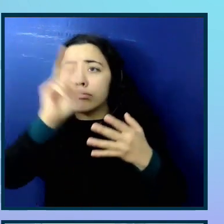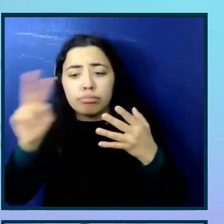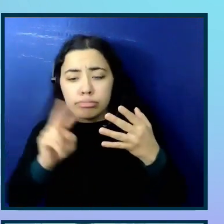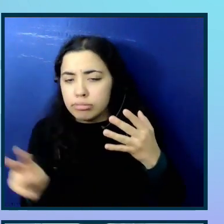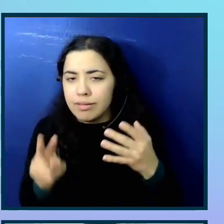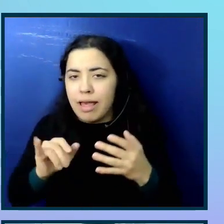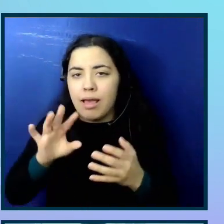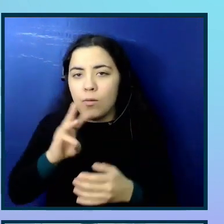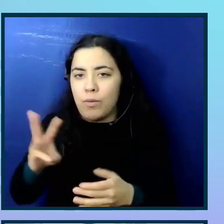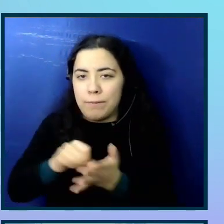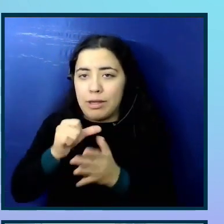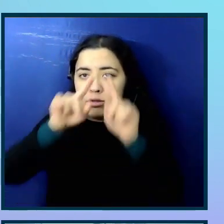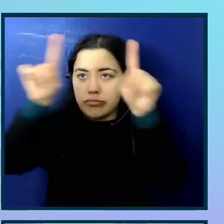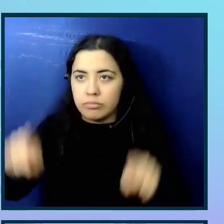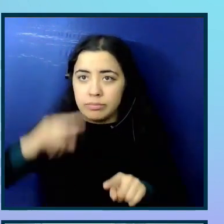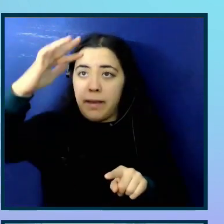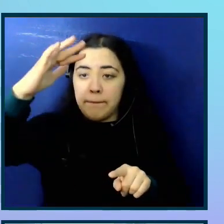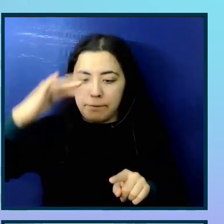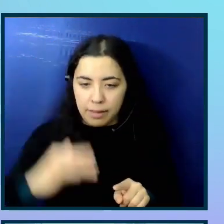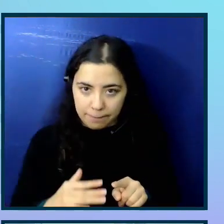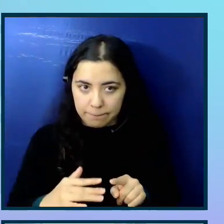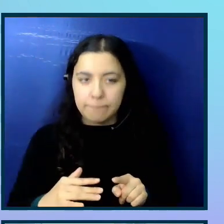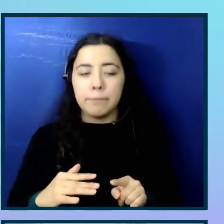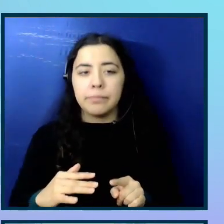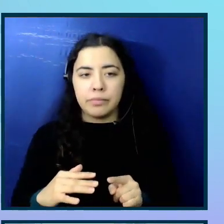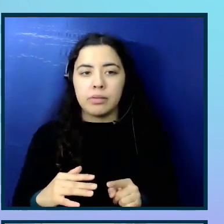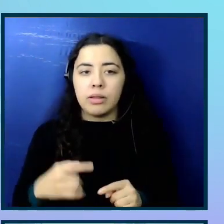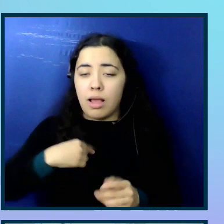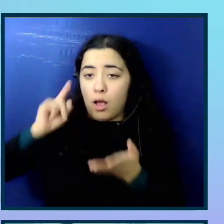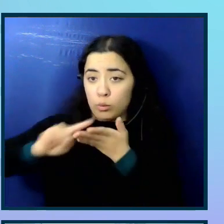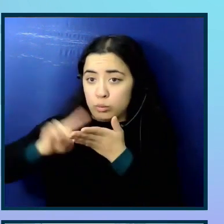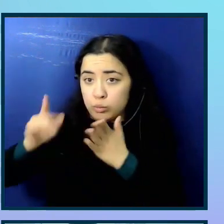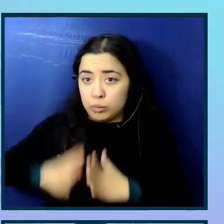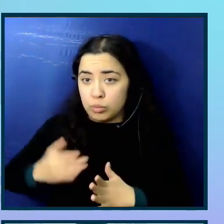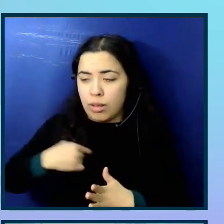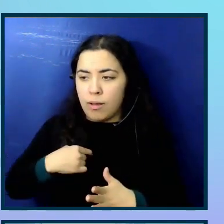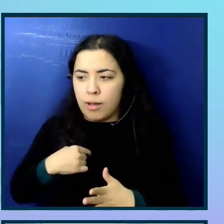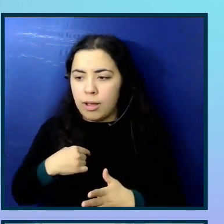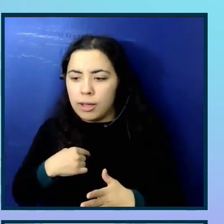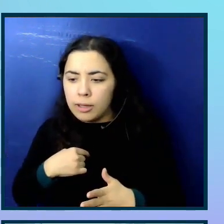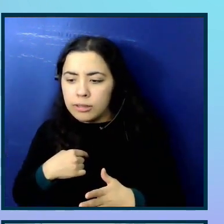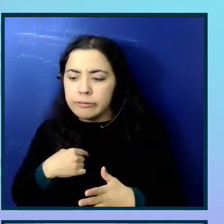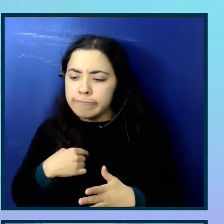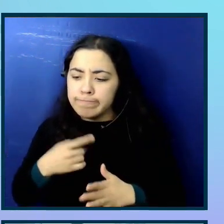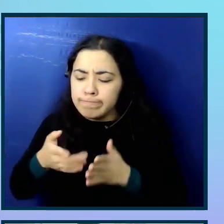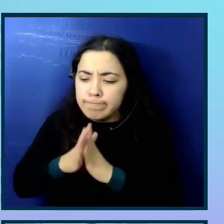I essentially played the screen reader while the user described the commands or gestures that they would use to find information